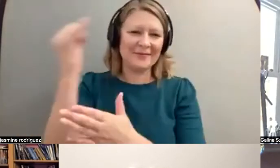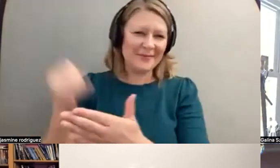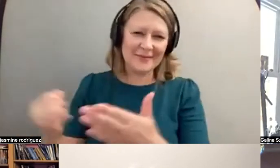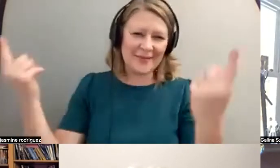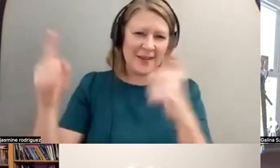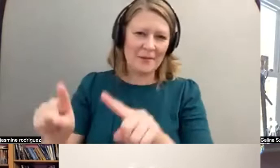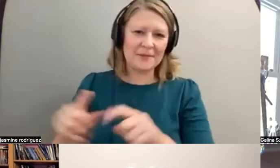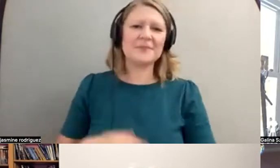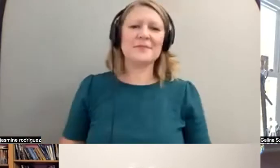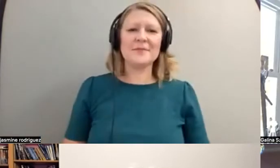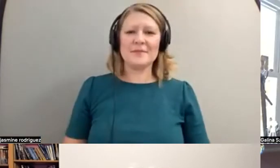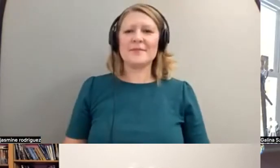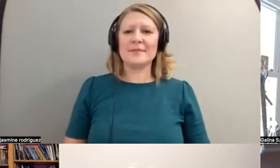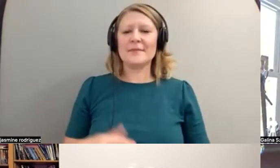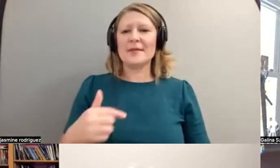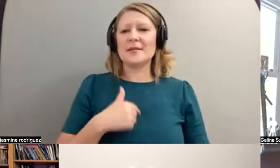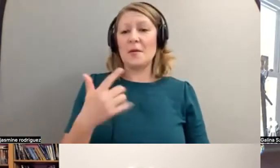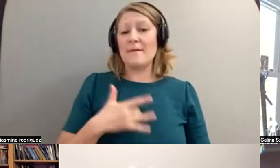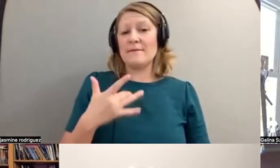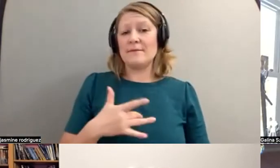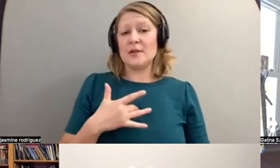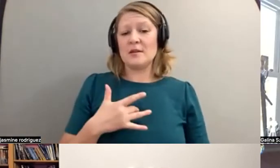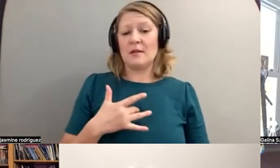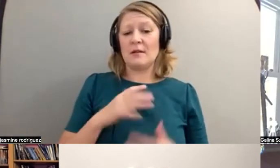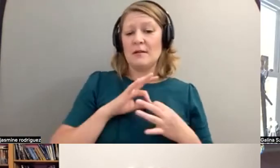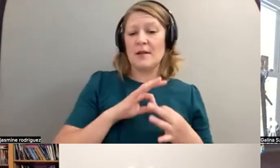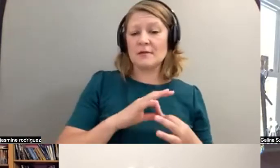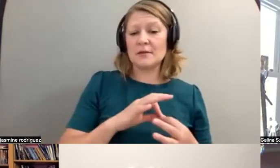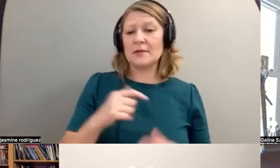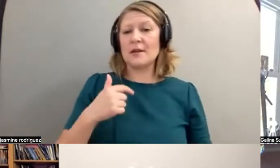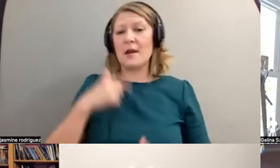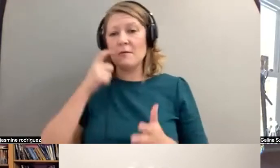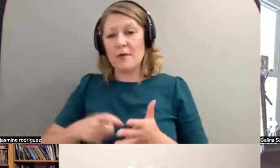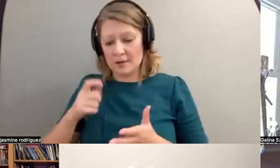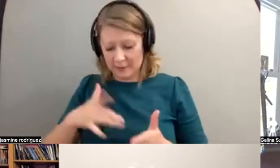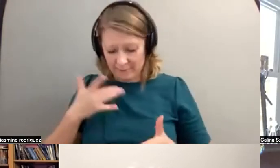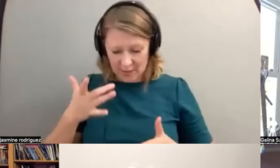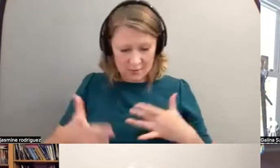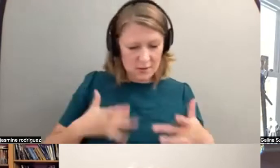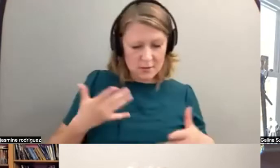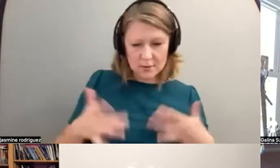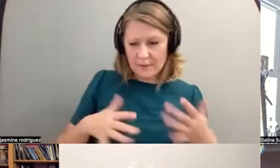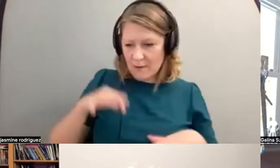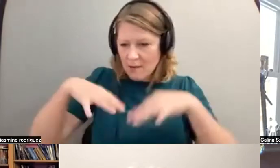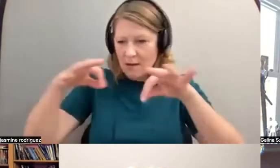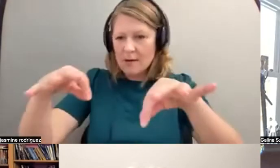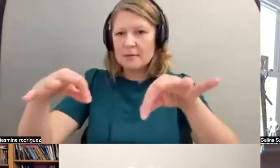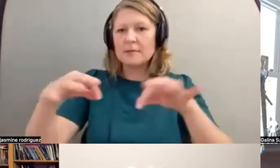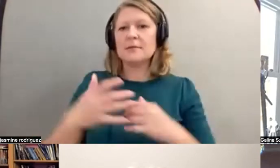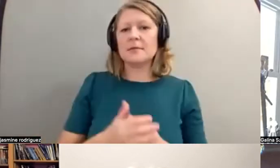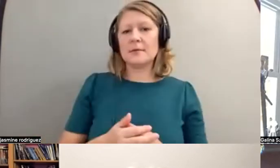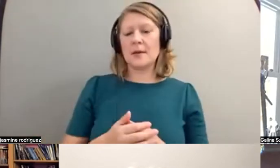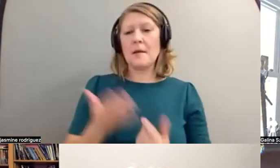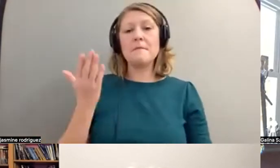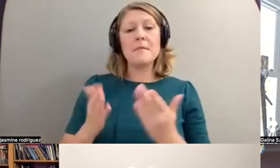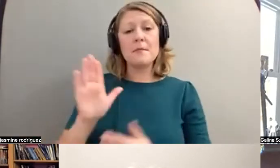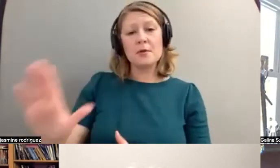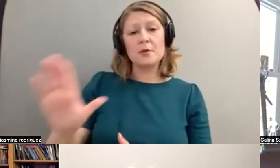I recognize my feelings, and maybe your story, Diane, will help me to recognize